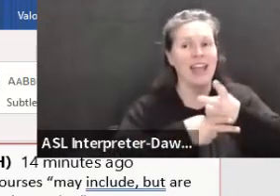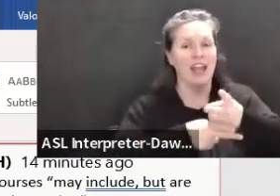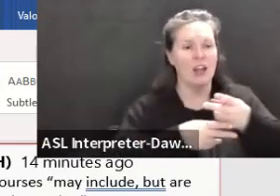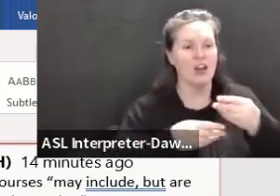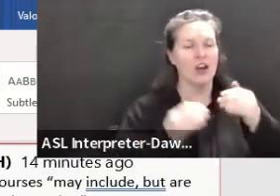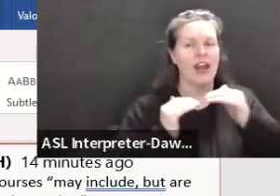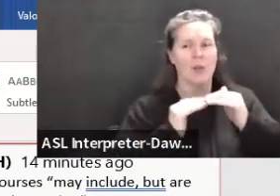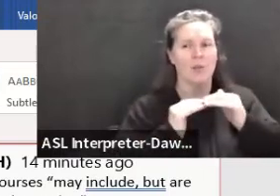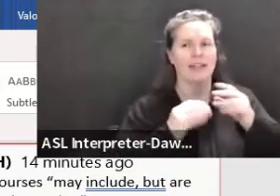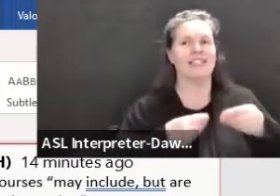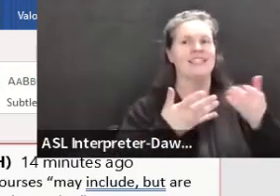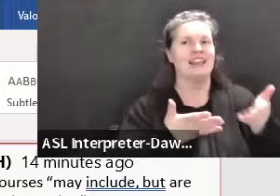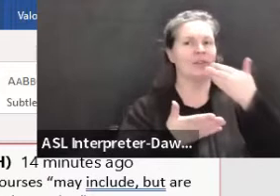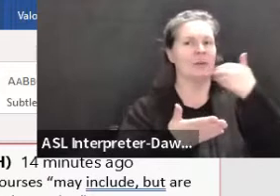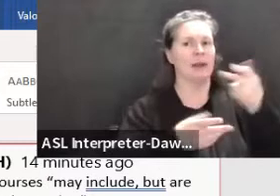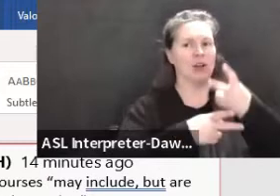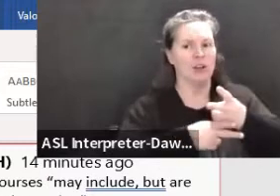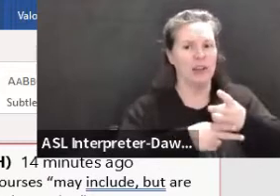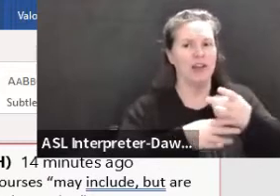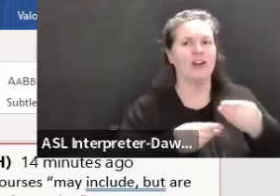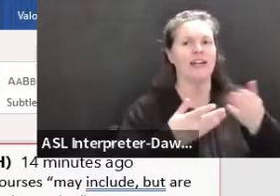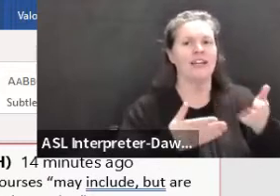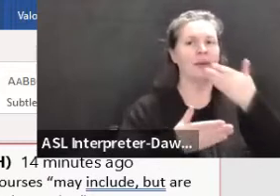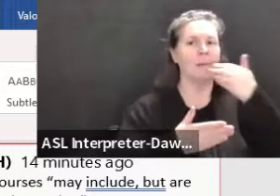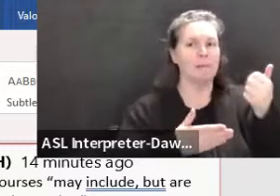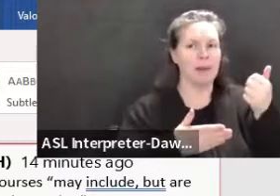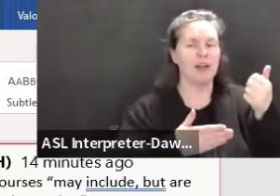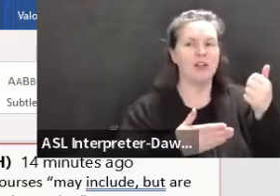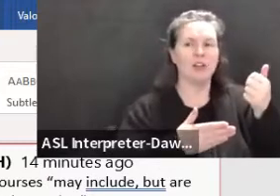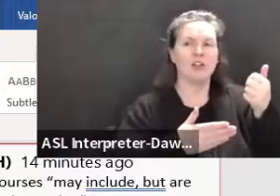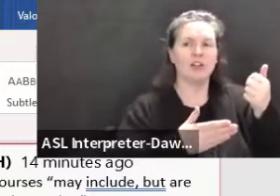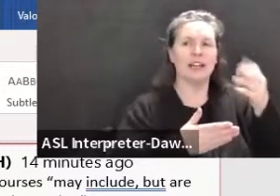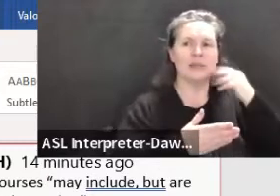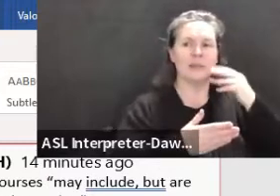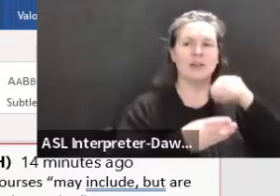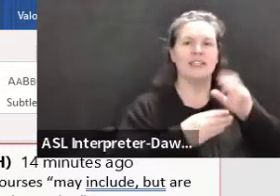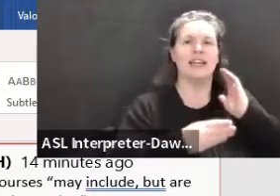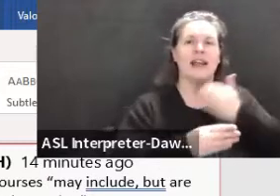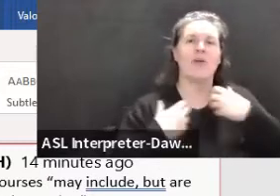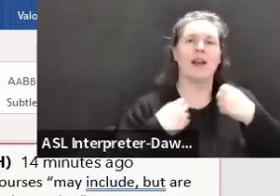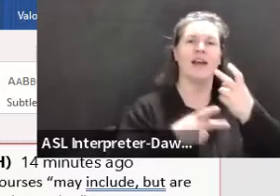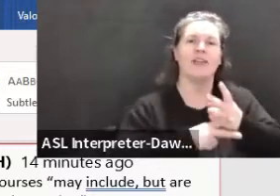and make sure people are having a better experience in our health system. Whereas the health equity, that's more of their health status